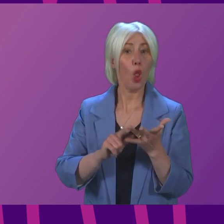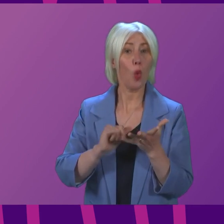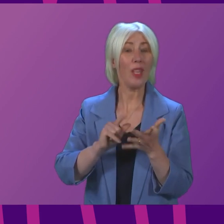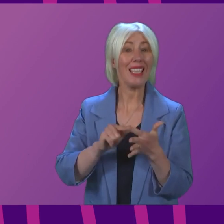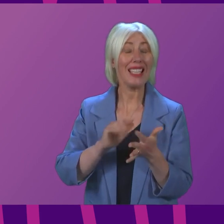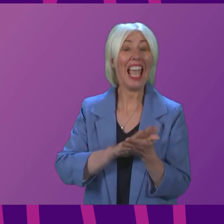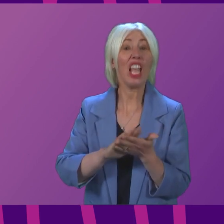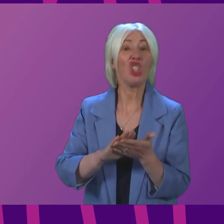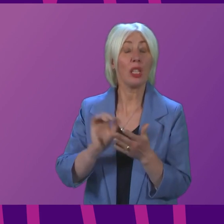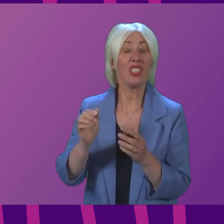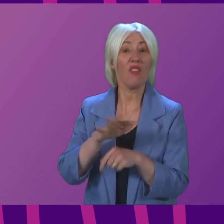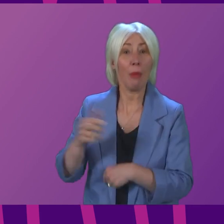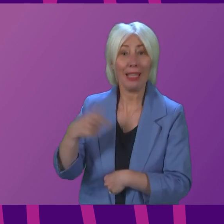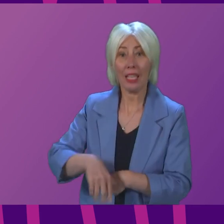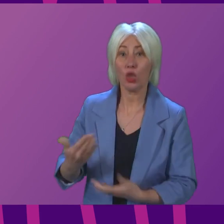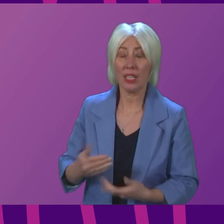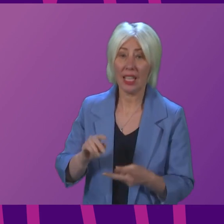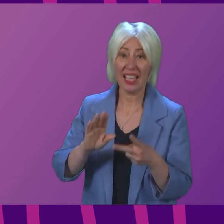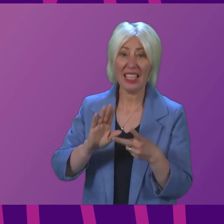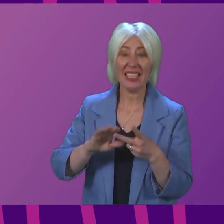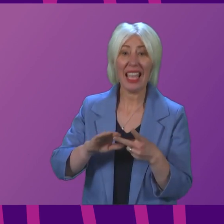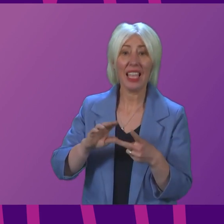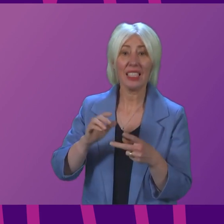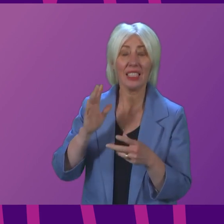Parliament today, on what is the second anniversary of Louise’s death.